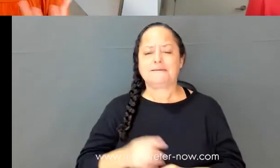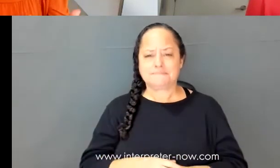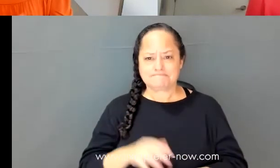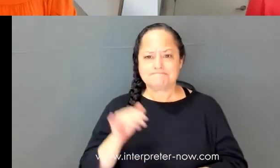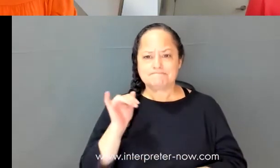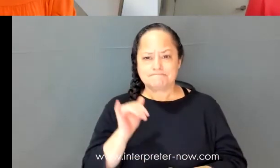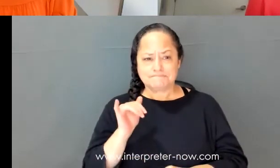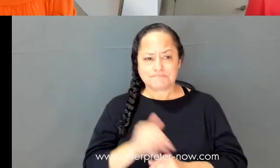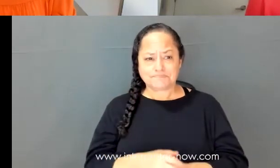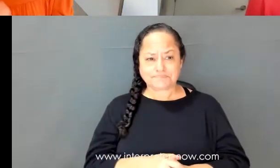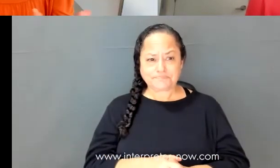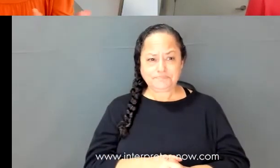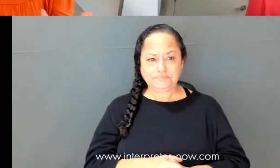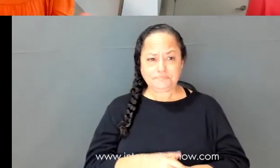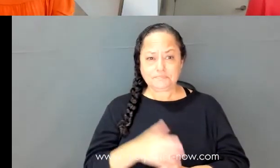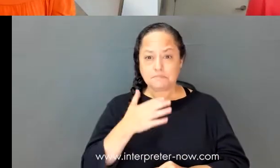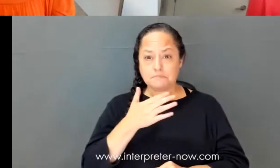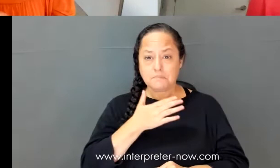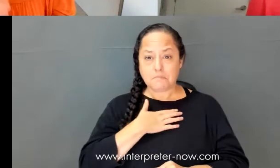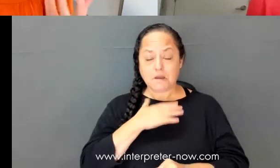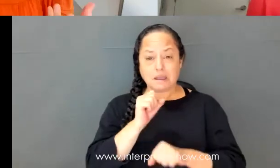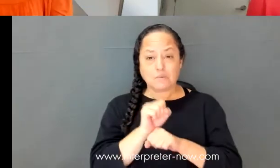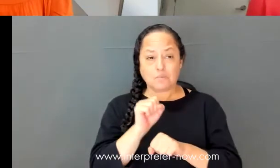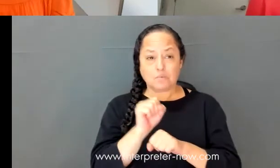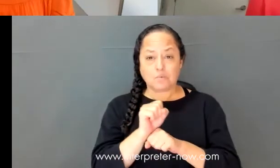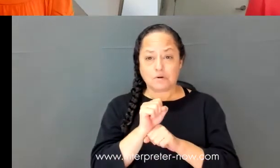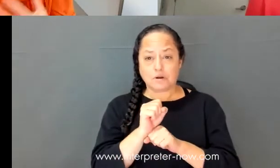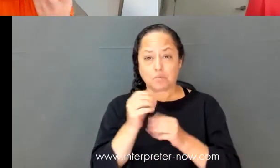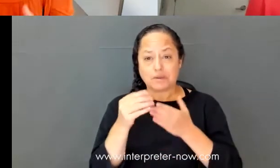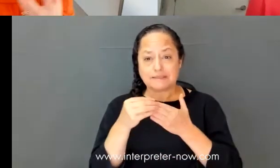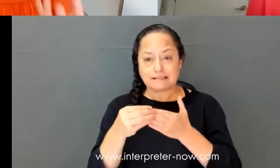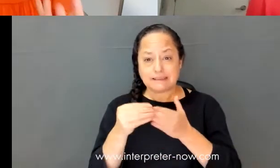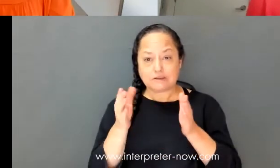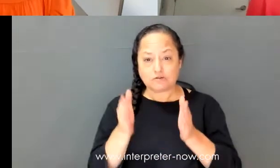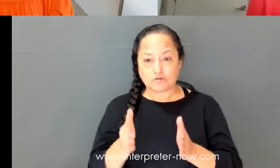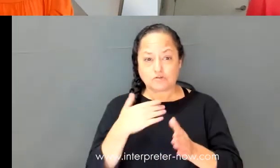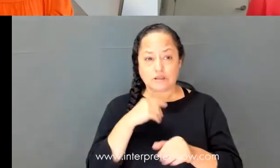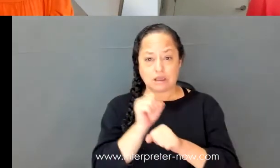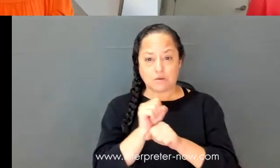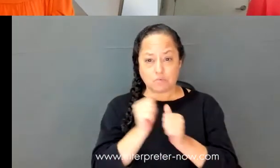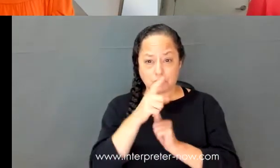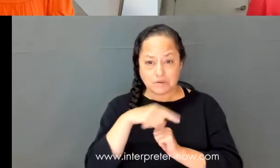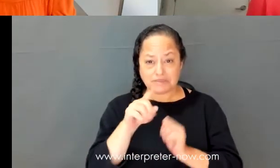In my work with leaders, I have worked with them to develop an inclusive mindset.